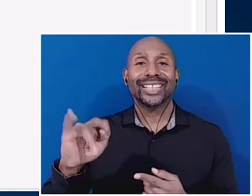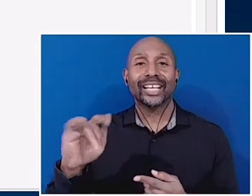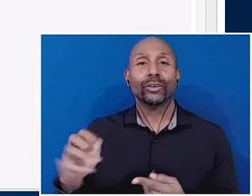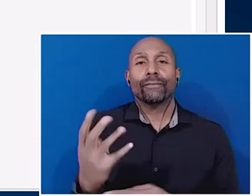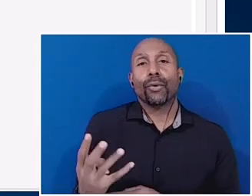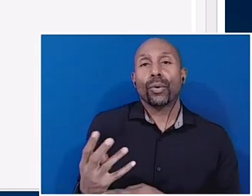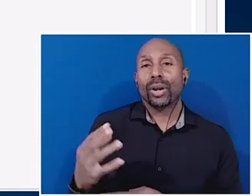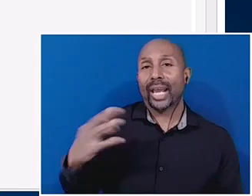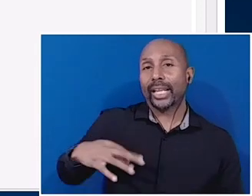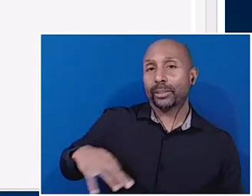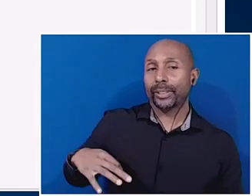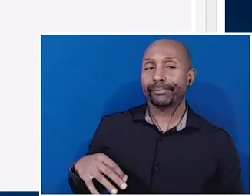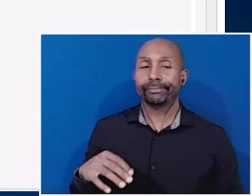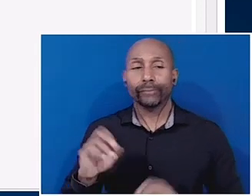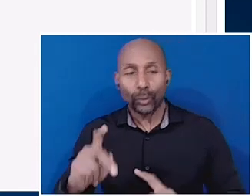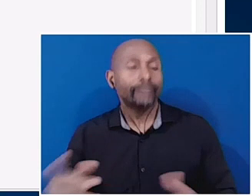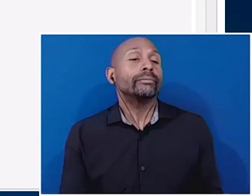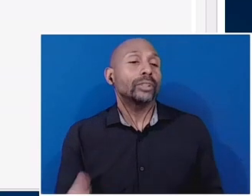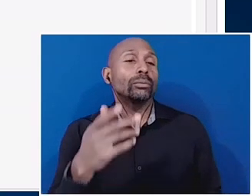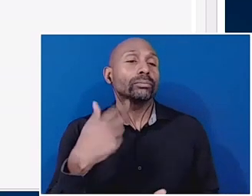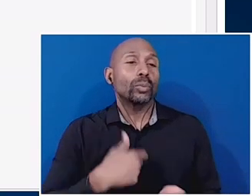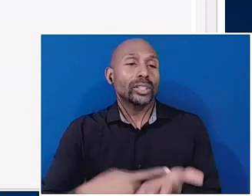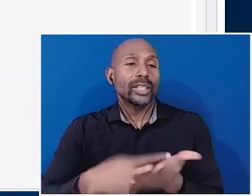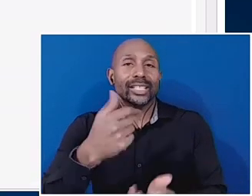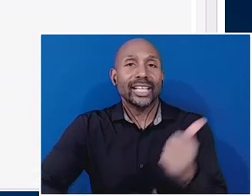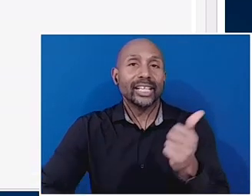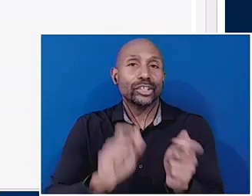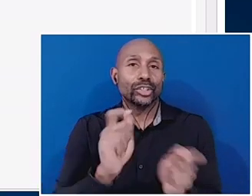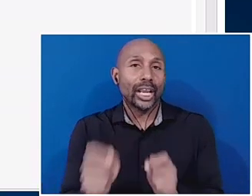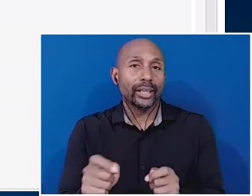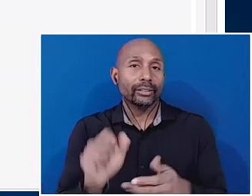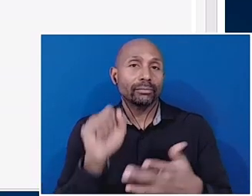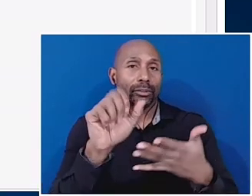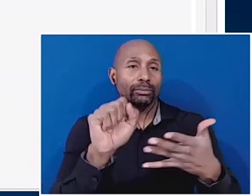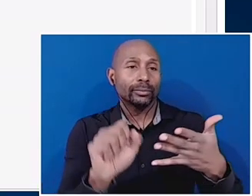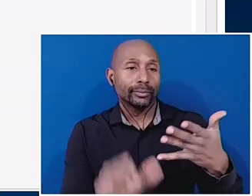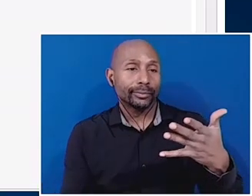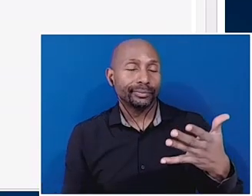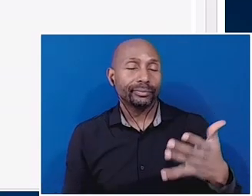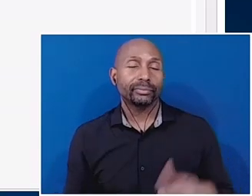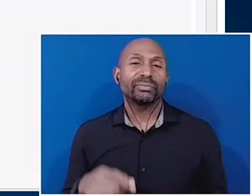change just because, you know, these regulations sometimes stack upon one